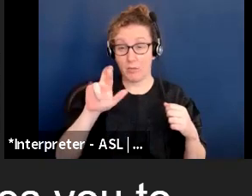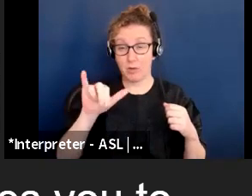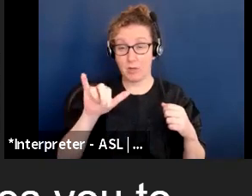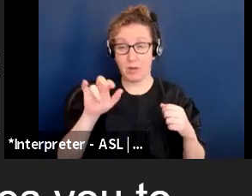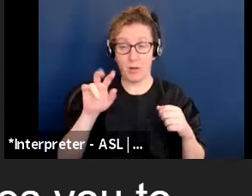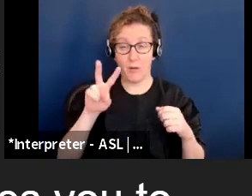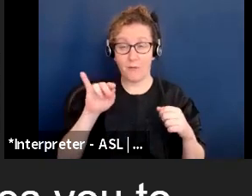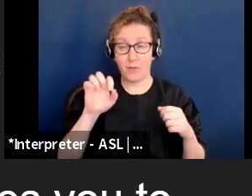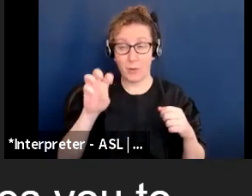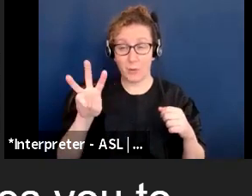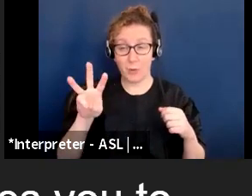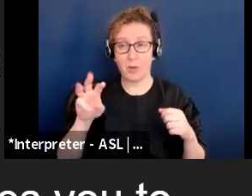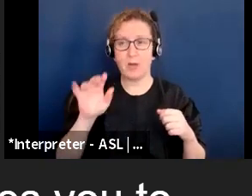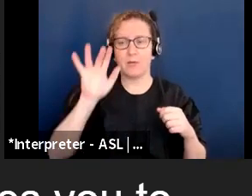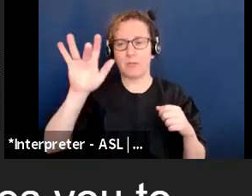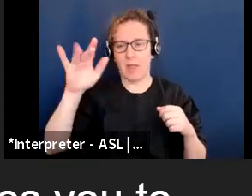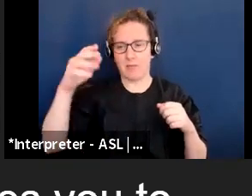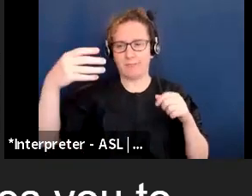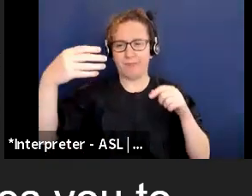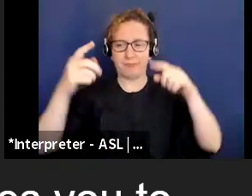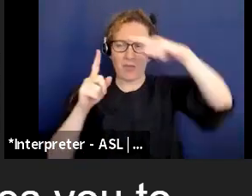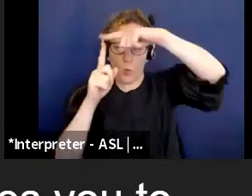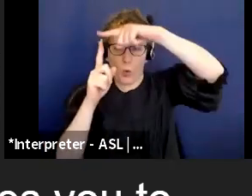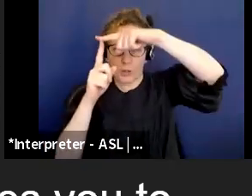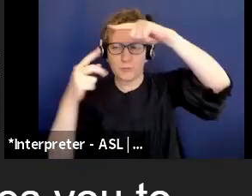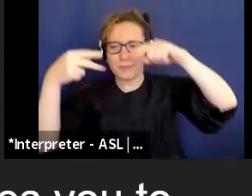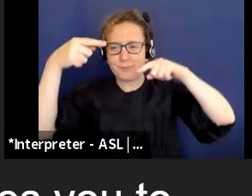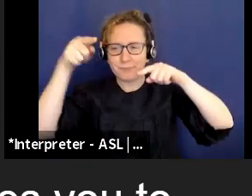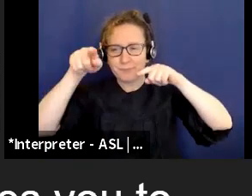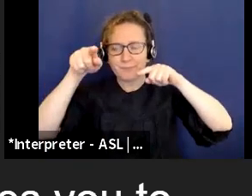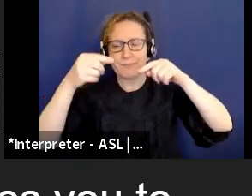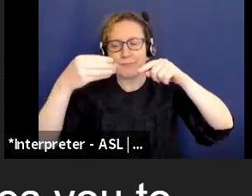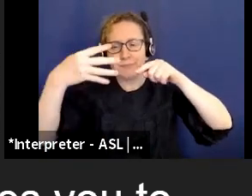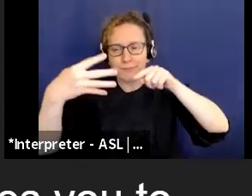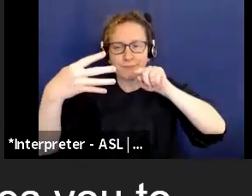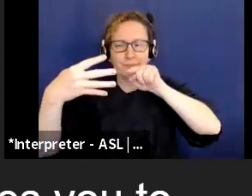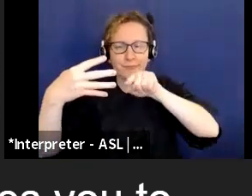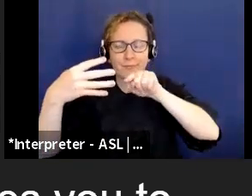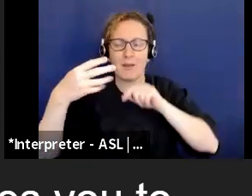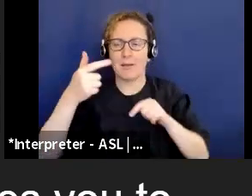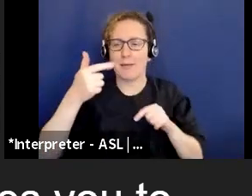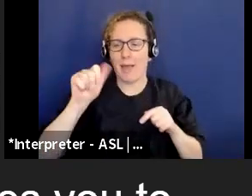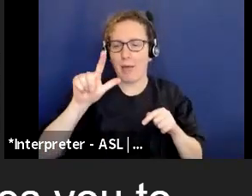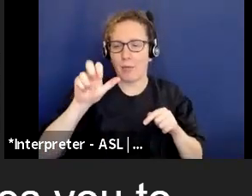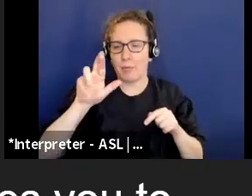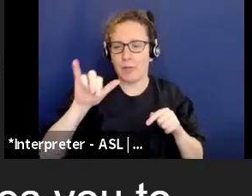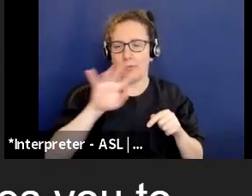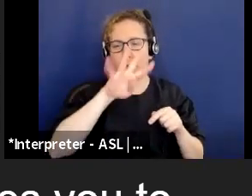presenters for optimal view. You can also use the hide non video participants feature